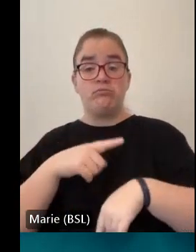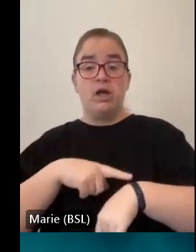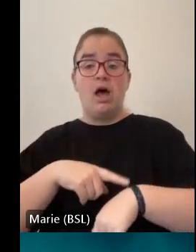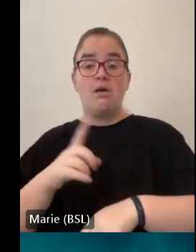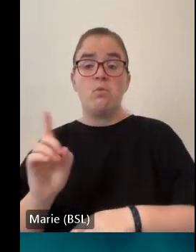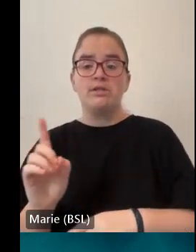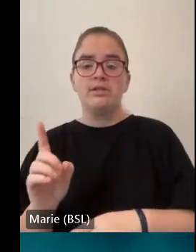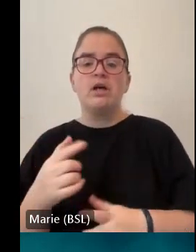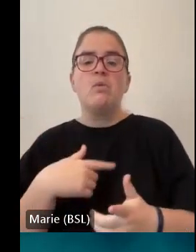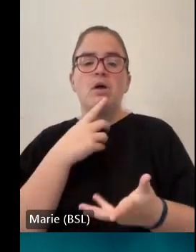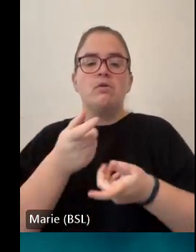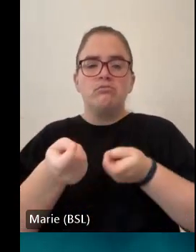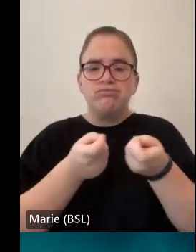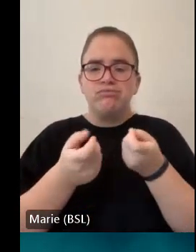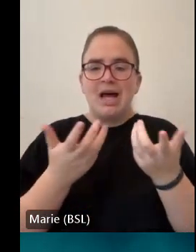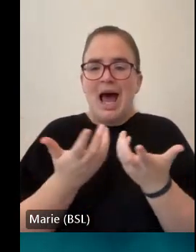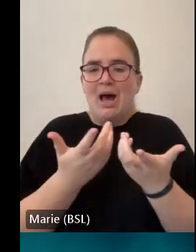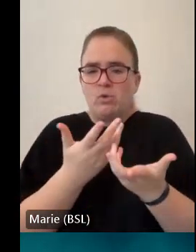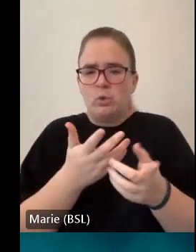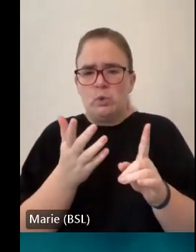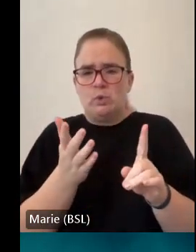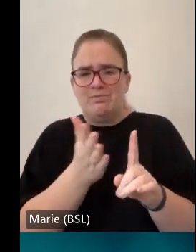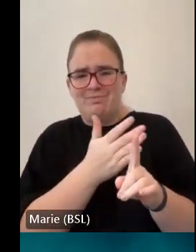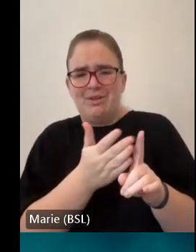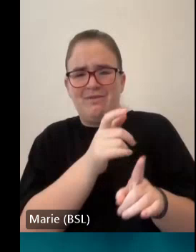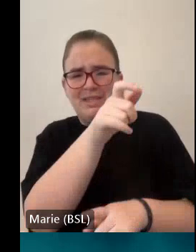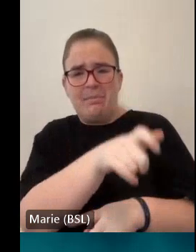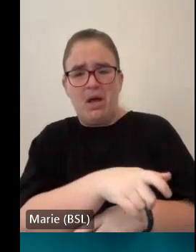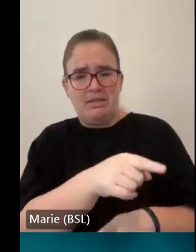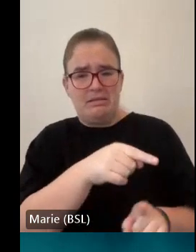aspect of things and trying to convince people that they're not